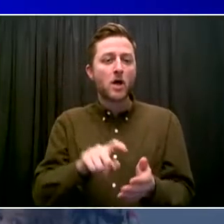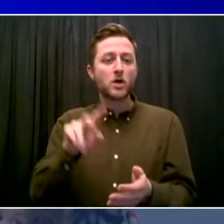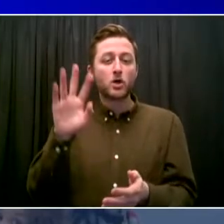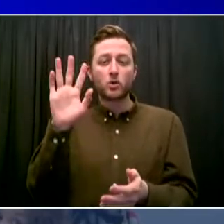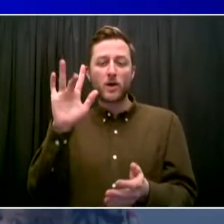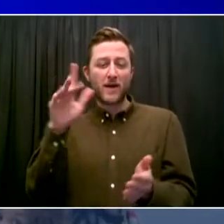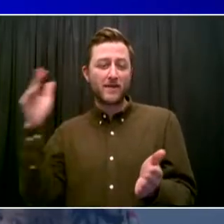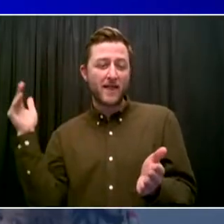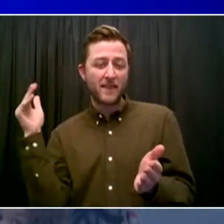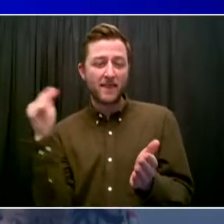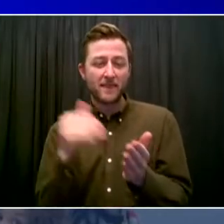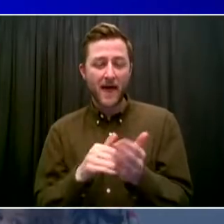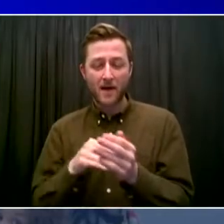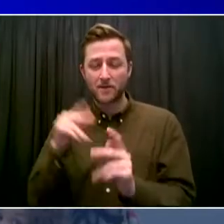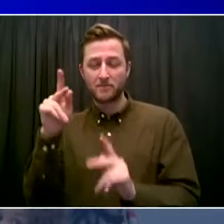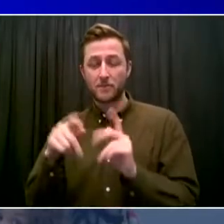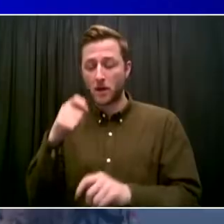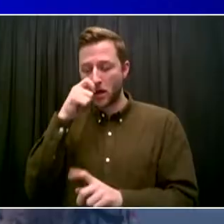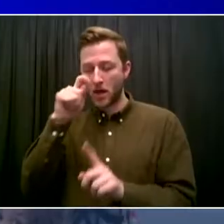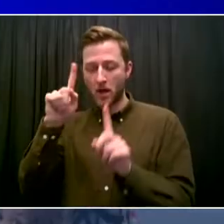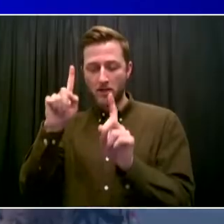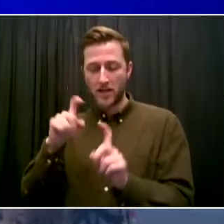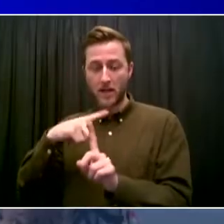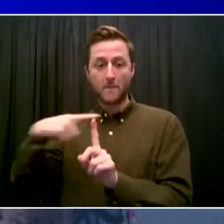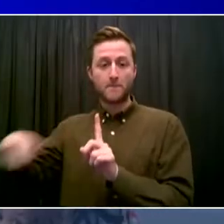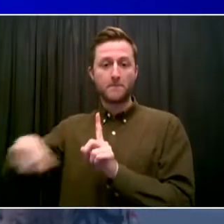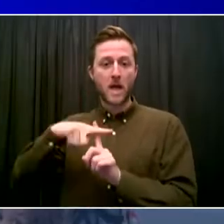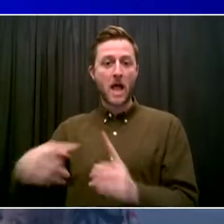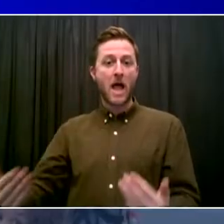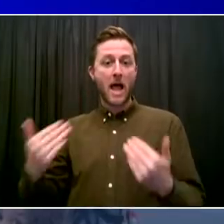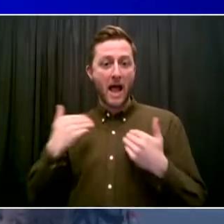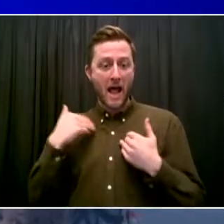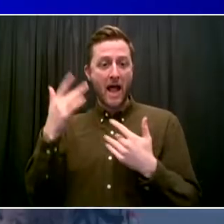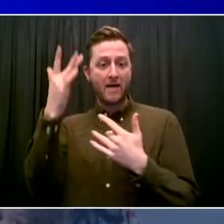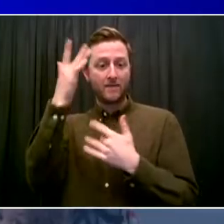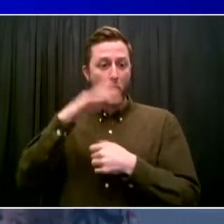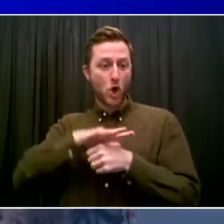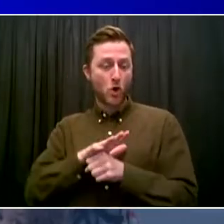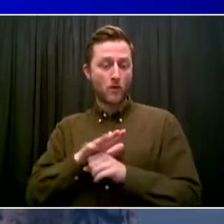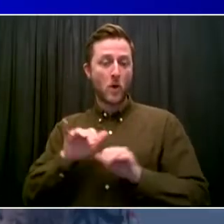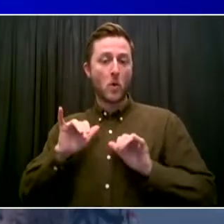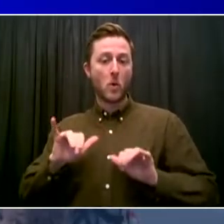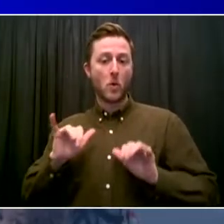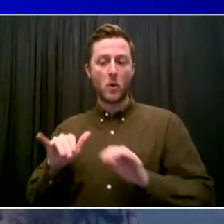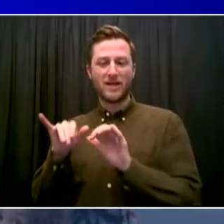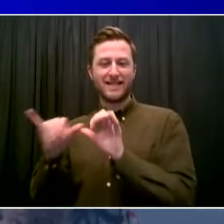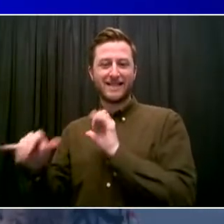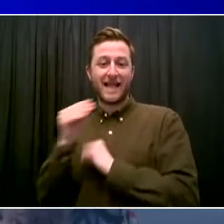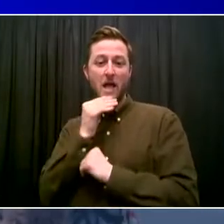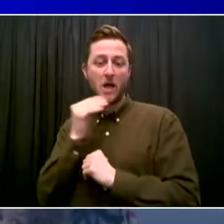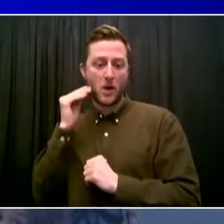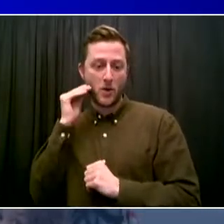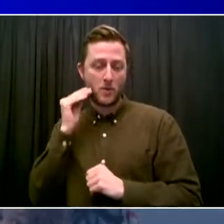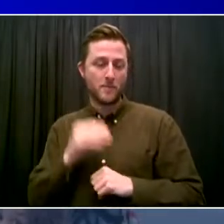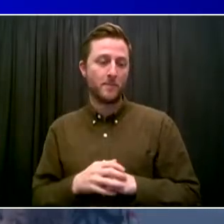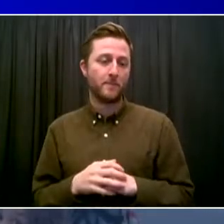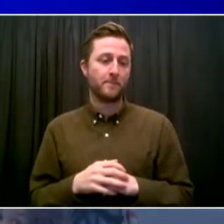ADDITIONAL CASES AND THIS